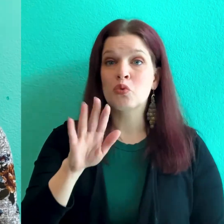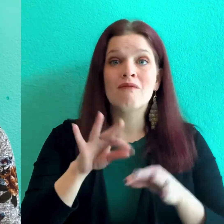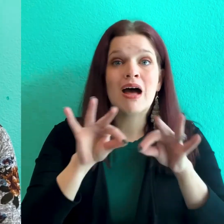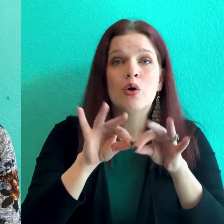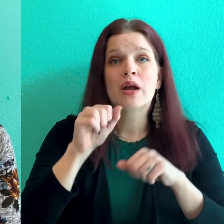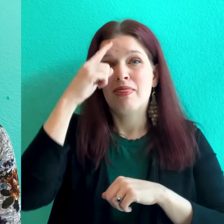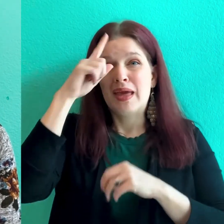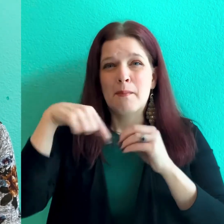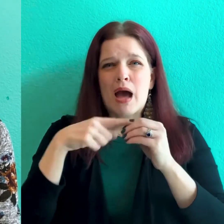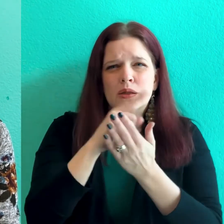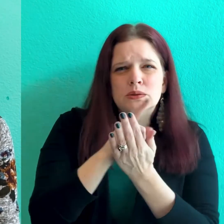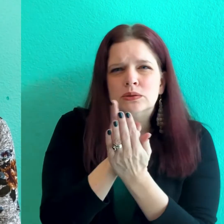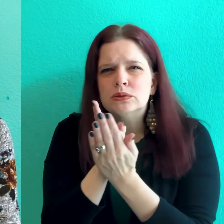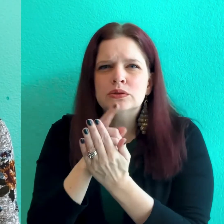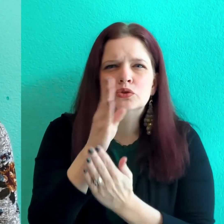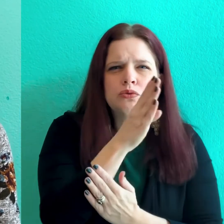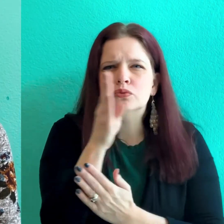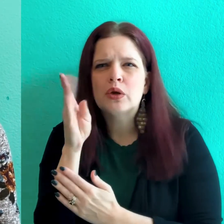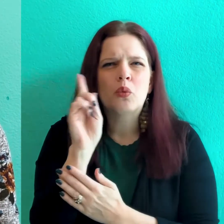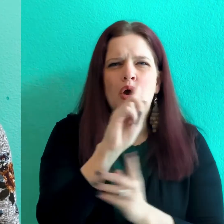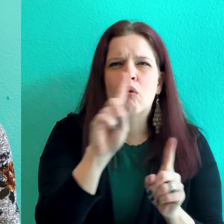You can think of values as your compass, as you're moving through life.